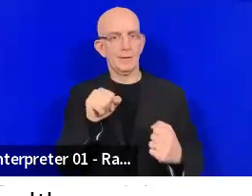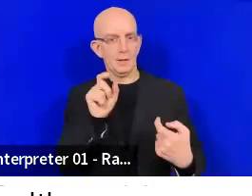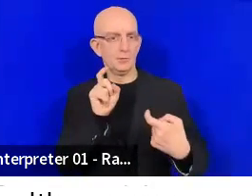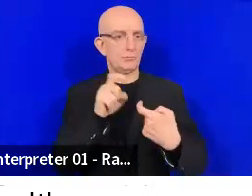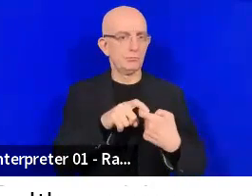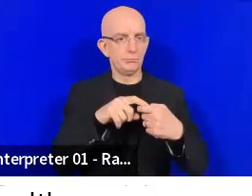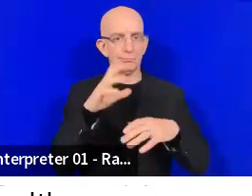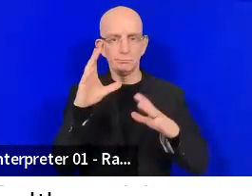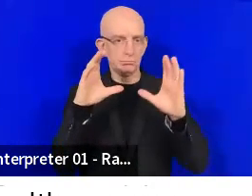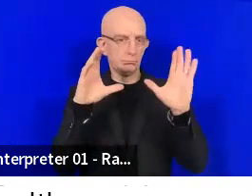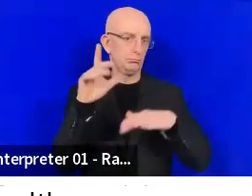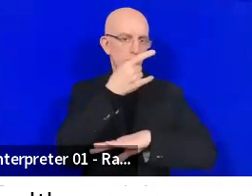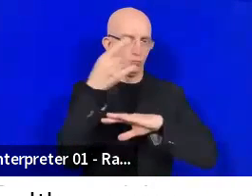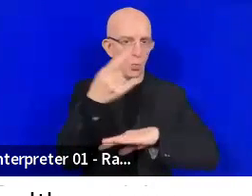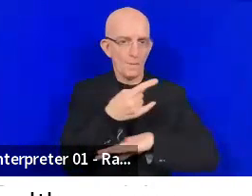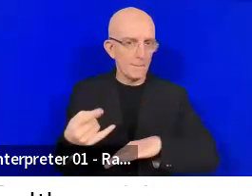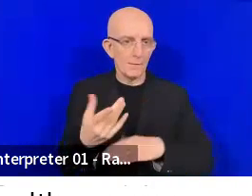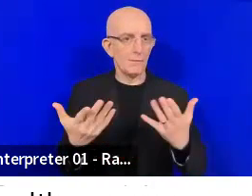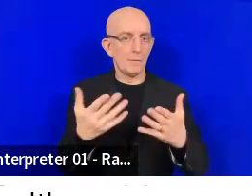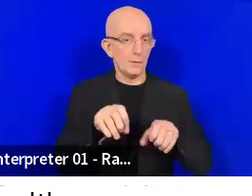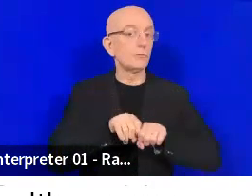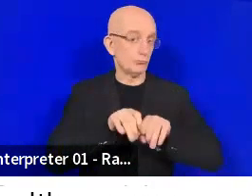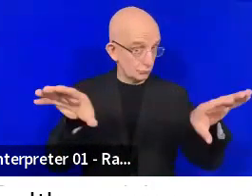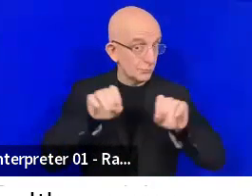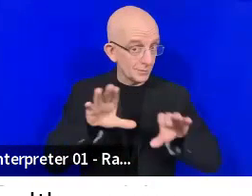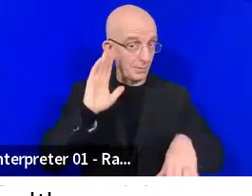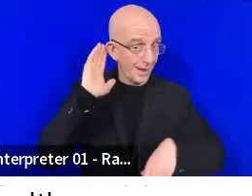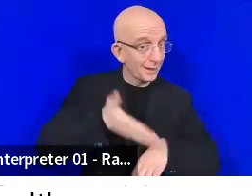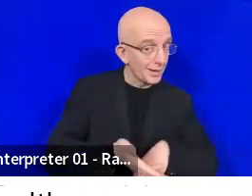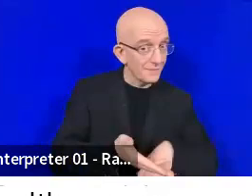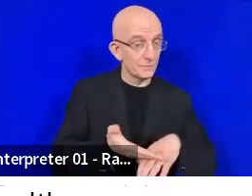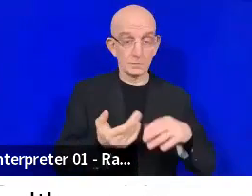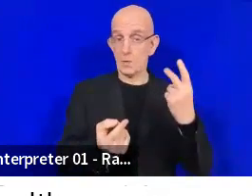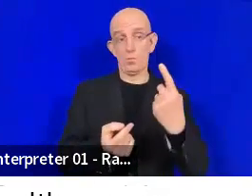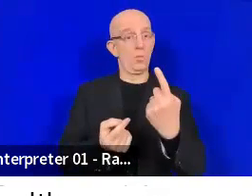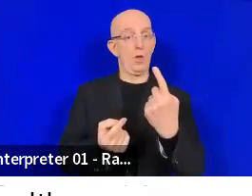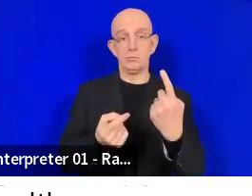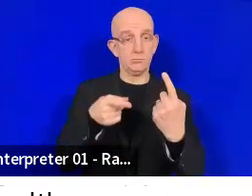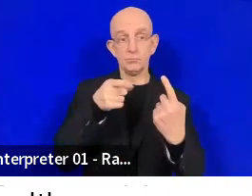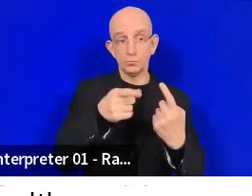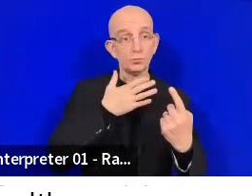That's the only option you have if you're not going to be in New York to see what's